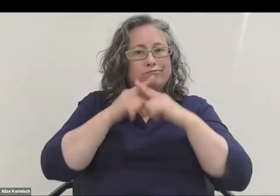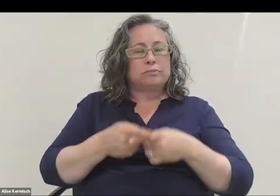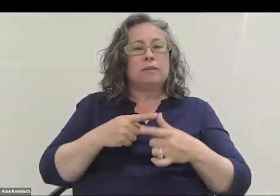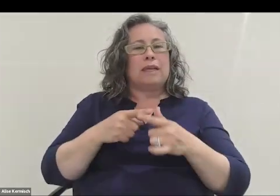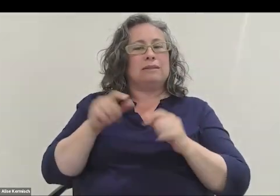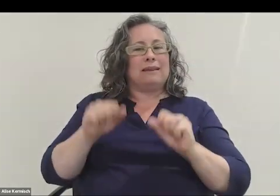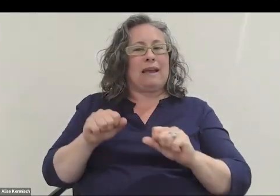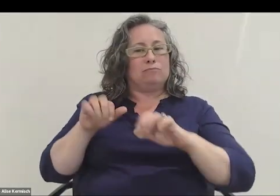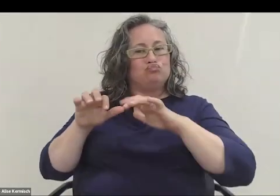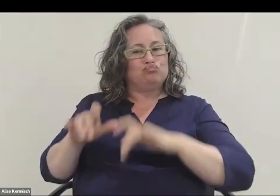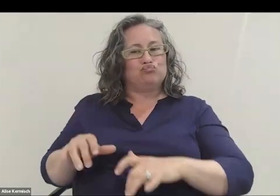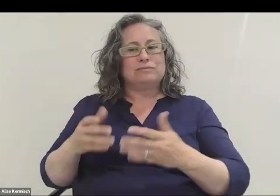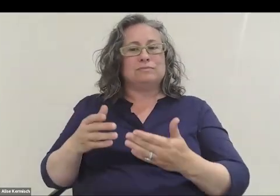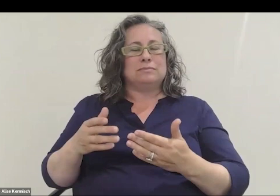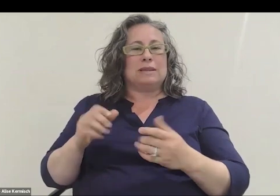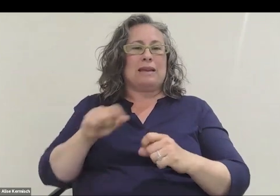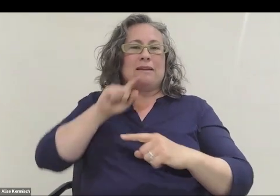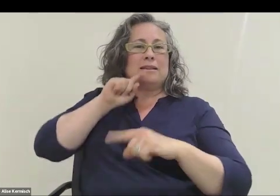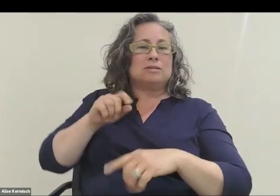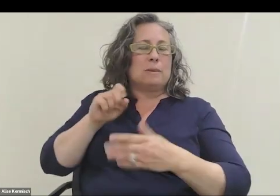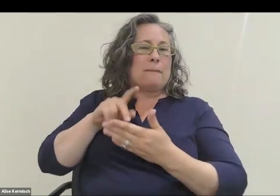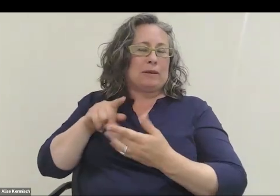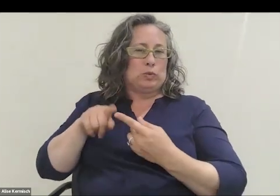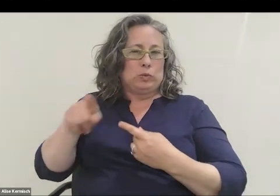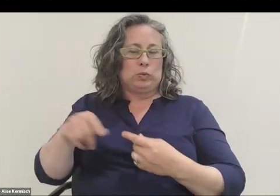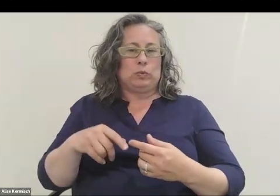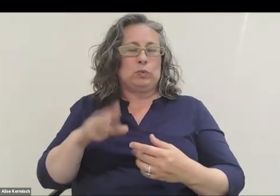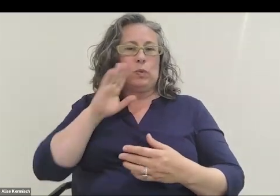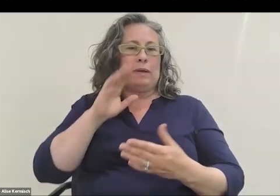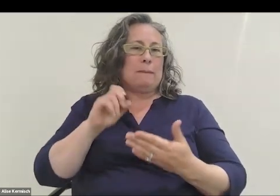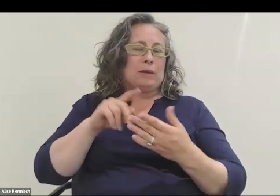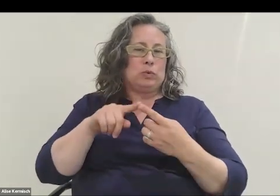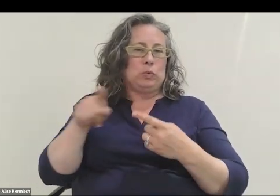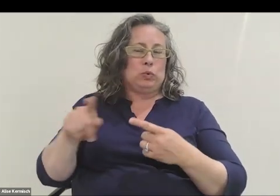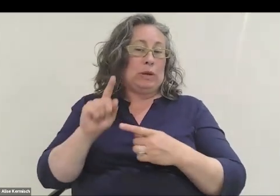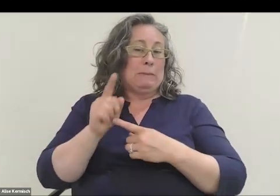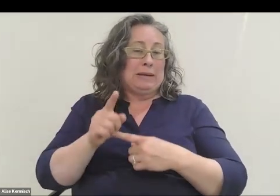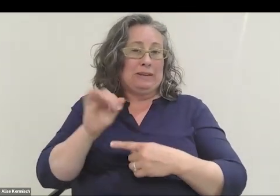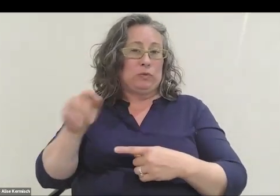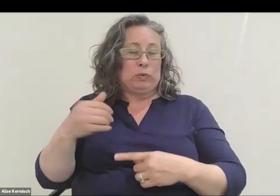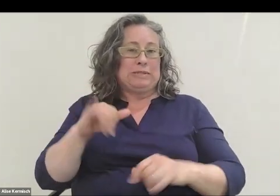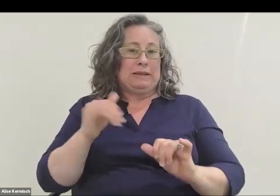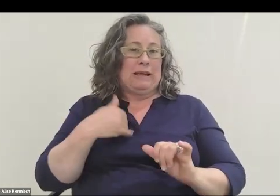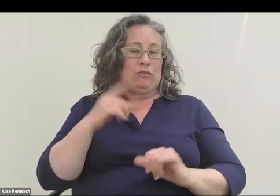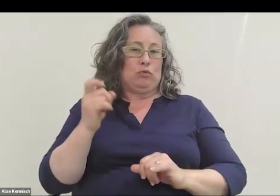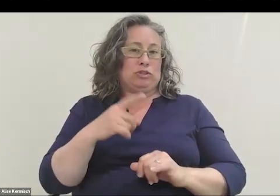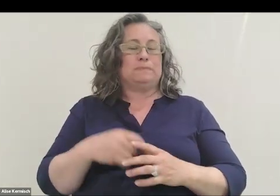and we'll make sure that answer gets back to you. We can also come back to you in a minute here if you still have a question.